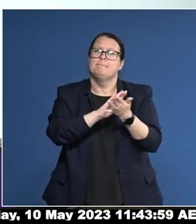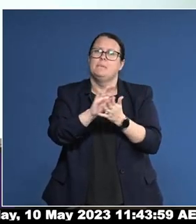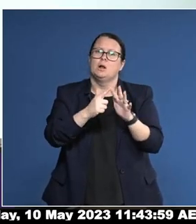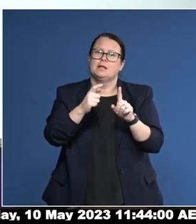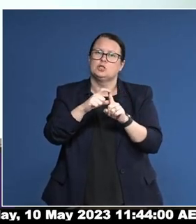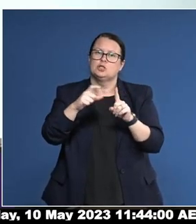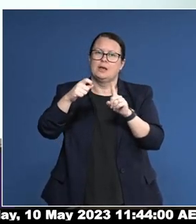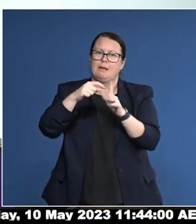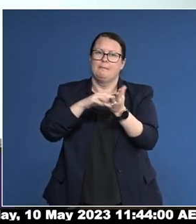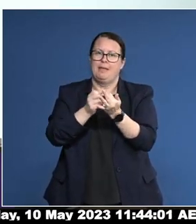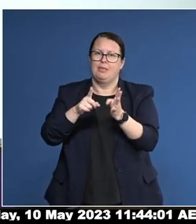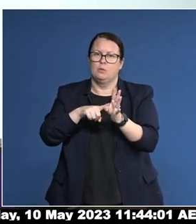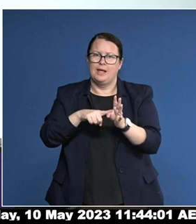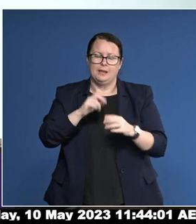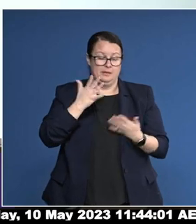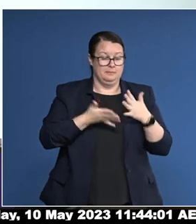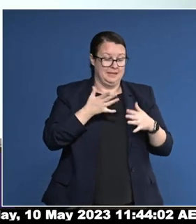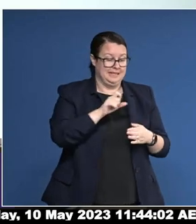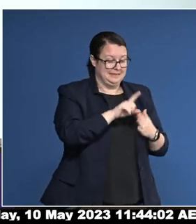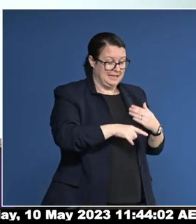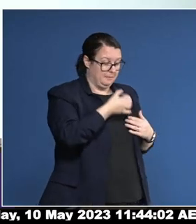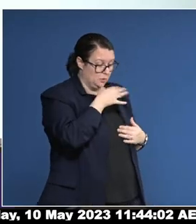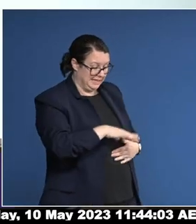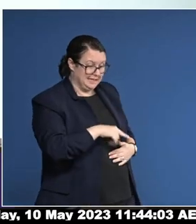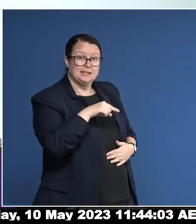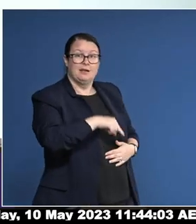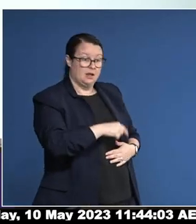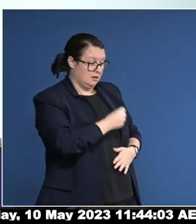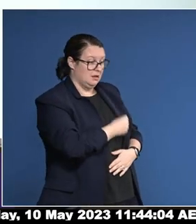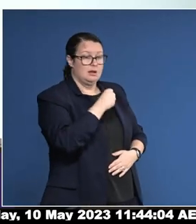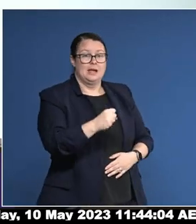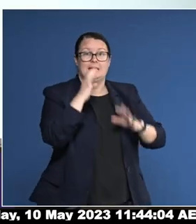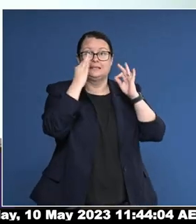about disabled kids going straight from special school to sheltered workshops.